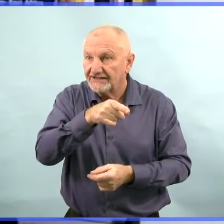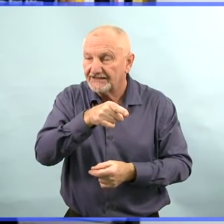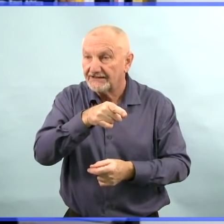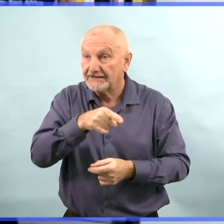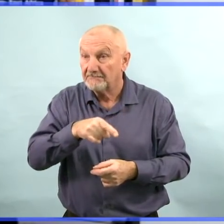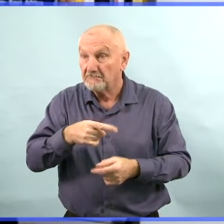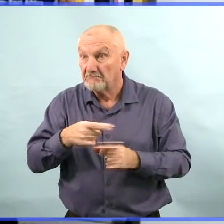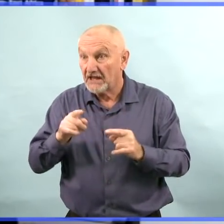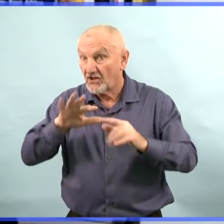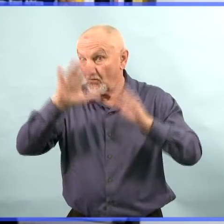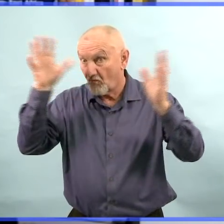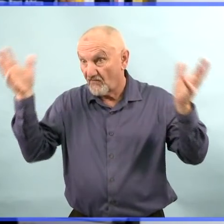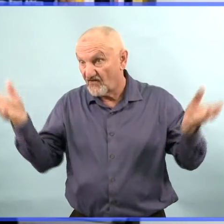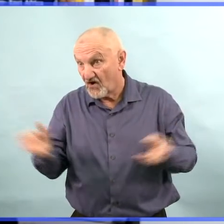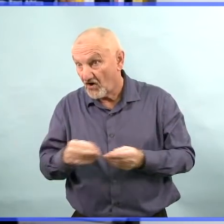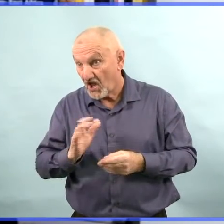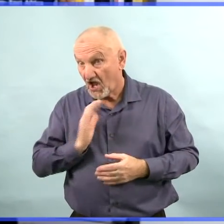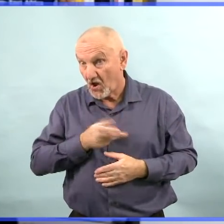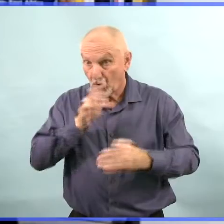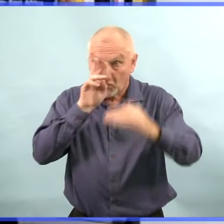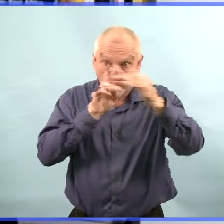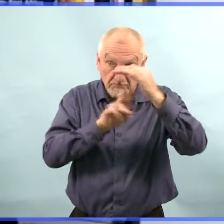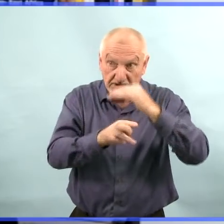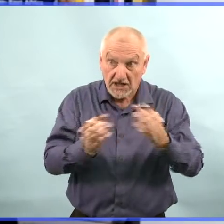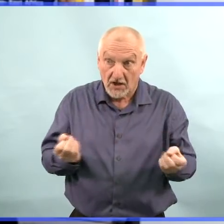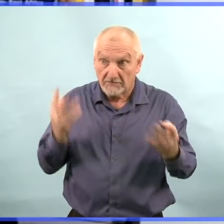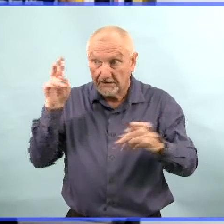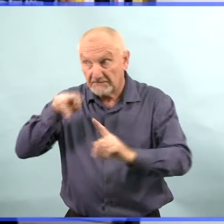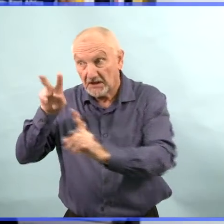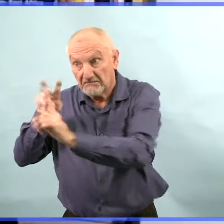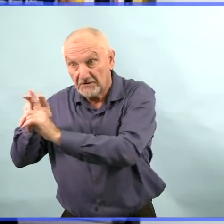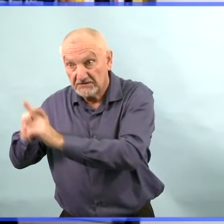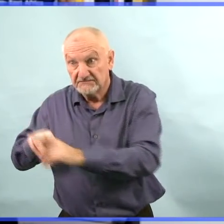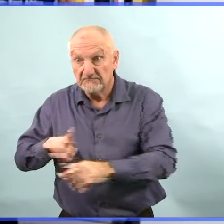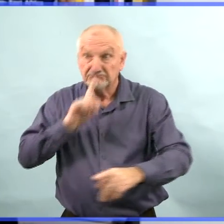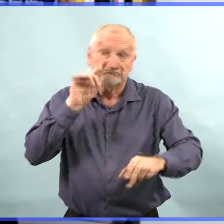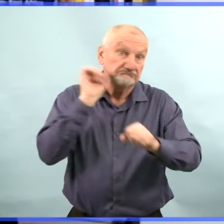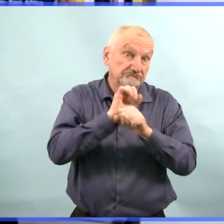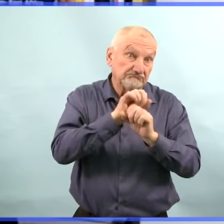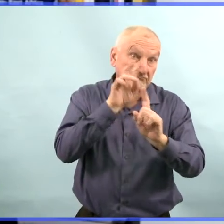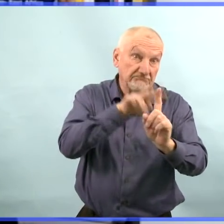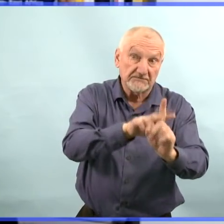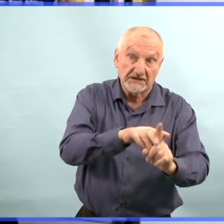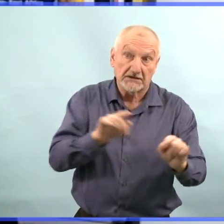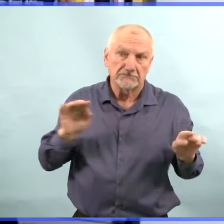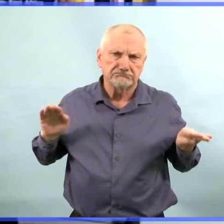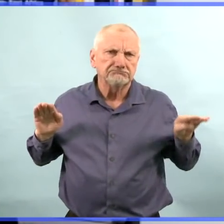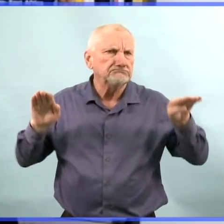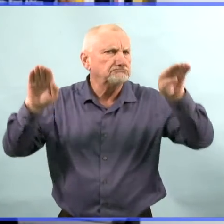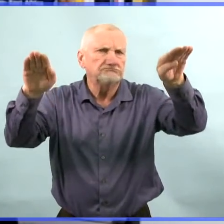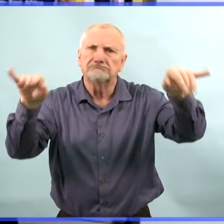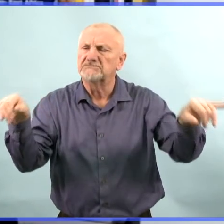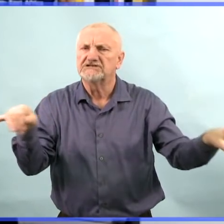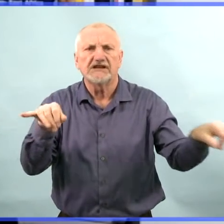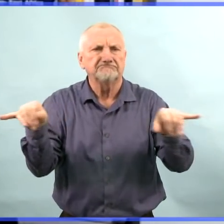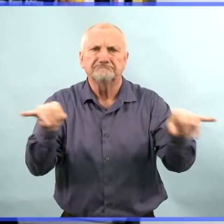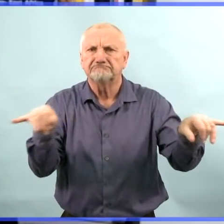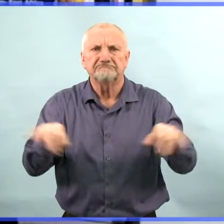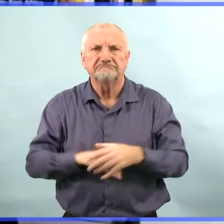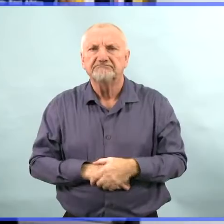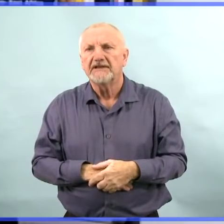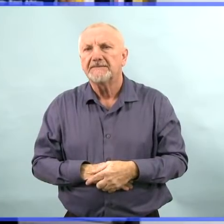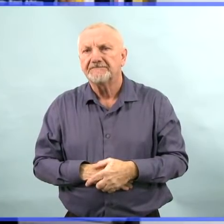is about what we expected to see our goal with this age group um is more on the comfort